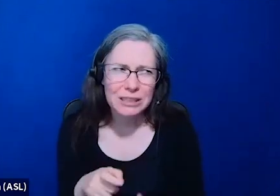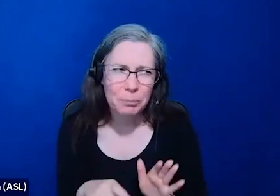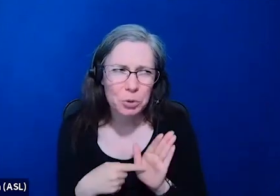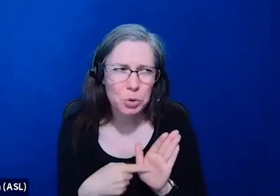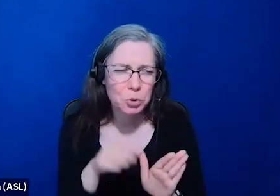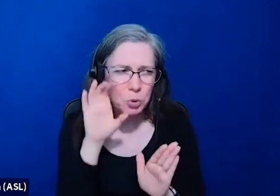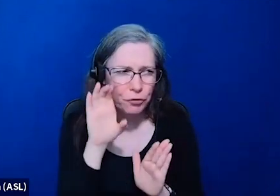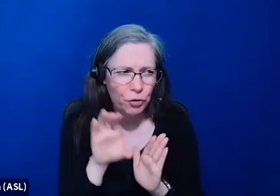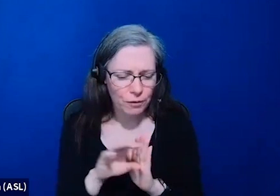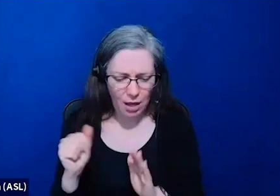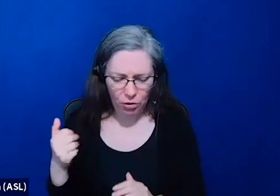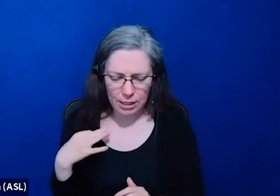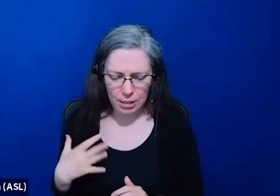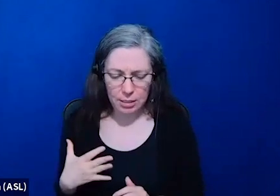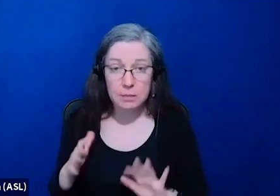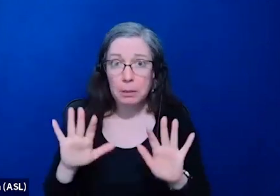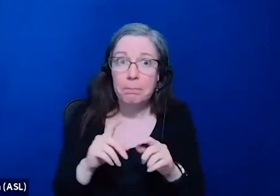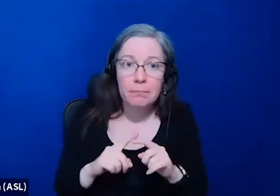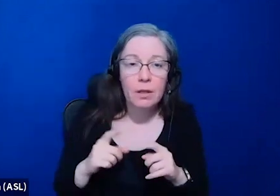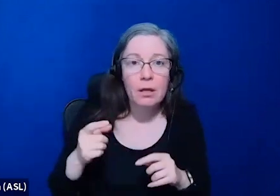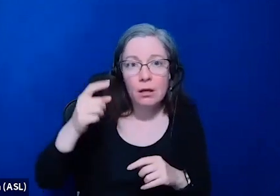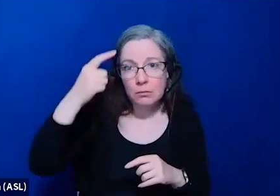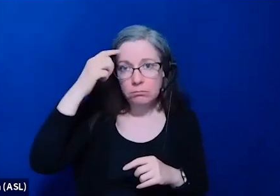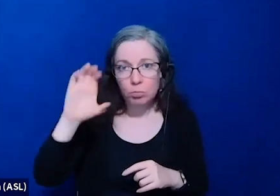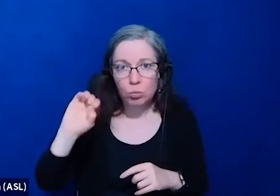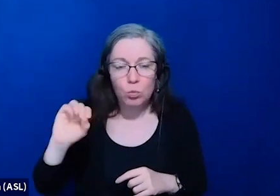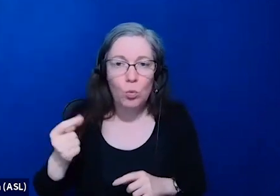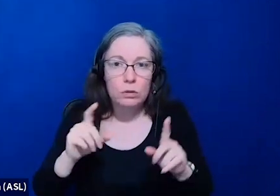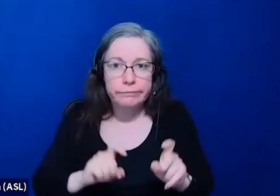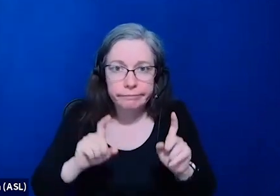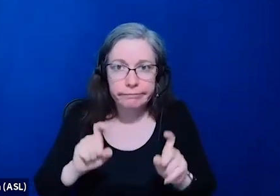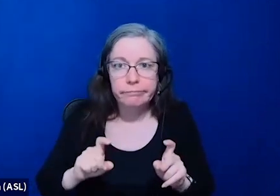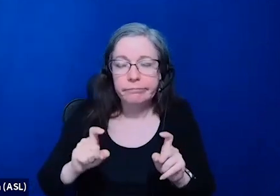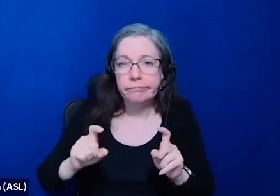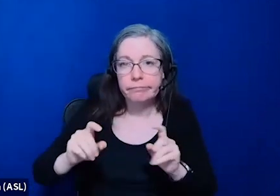This was cognitive, technical, motor coordination, and personality testing. One full day of testing here.